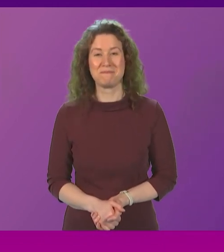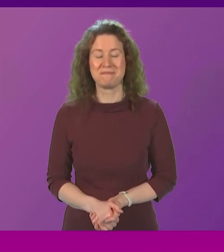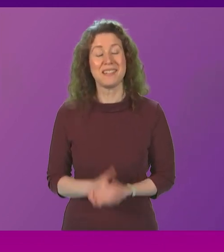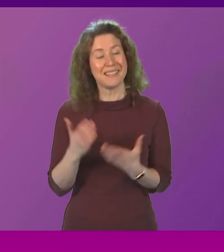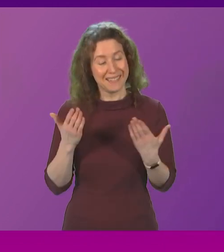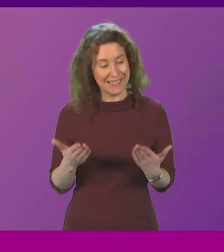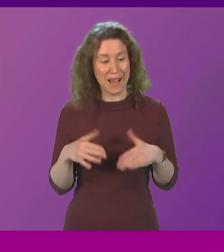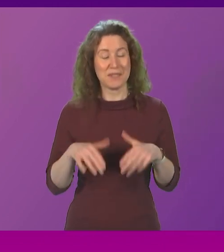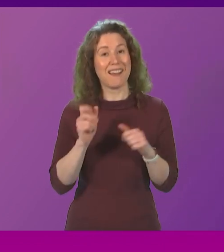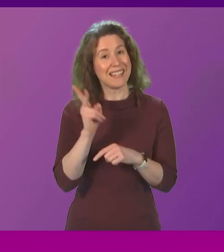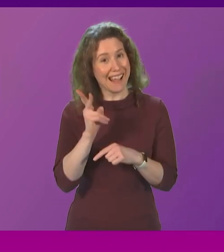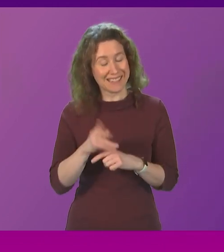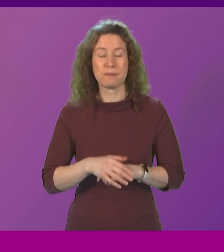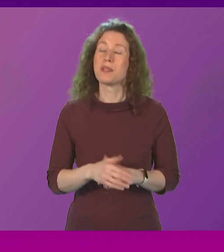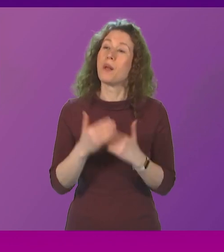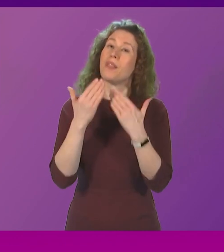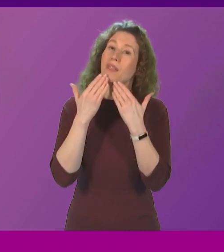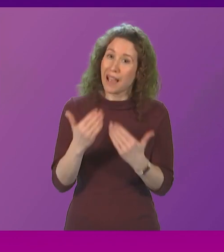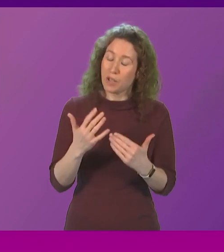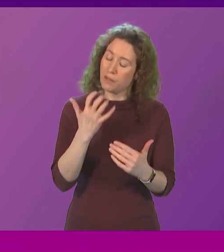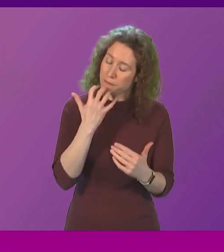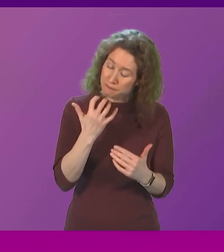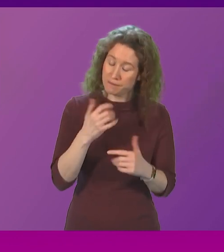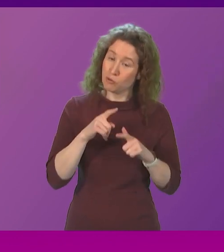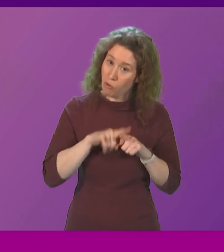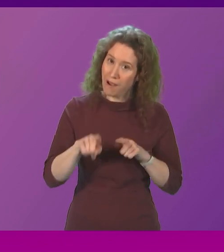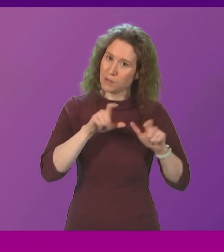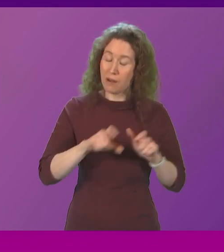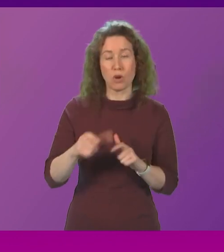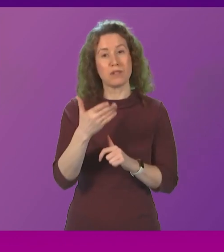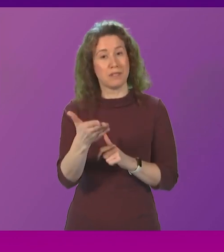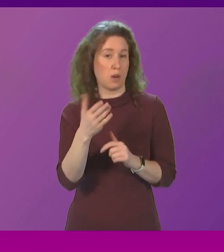We will resume. Thank you for endeavouring to continue, Mr Ross. Thank you, Presiding Officer.